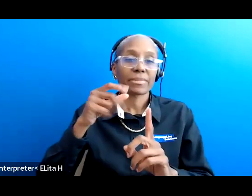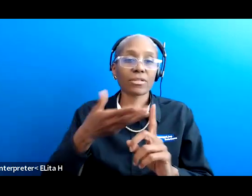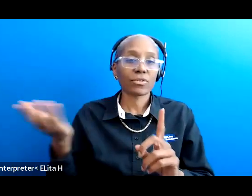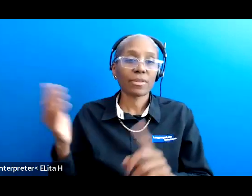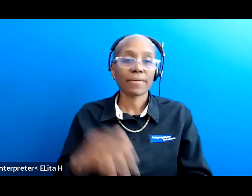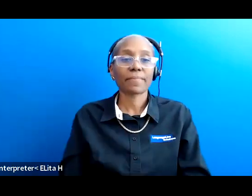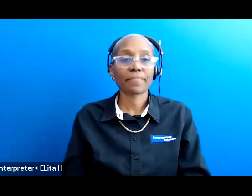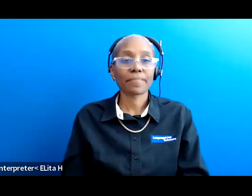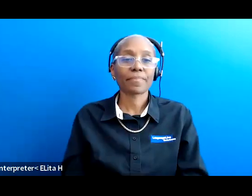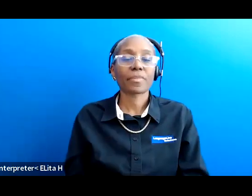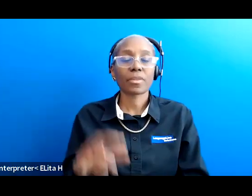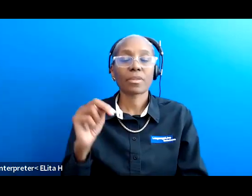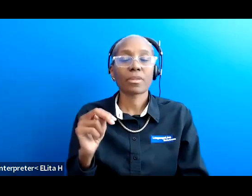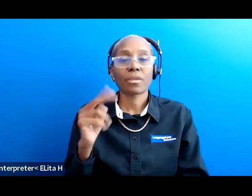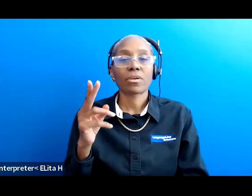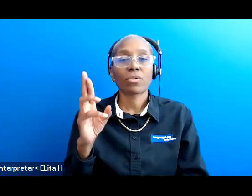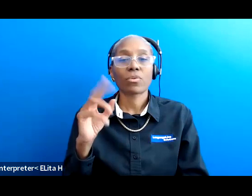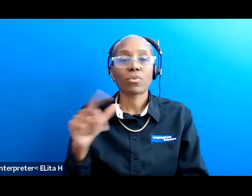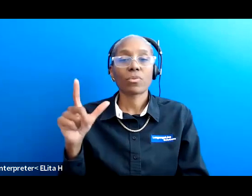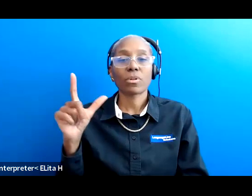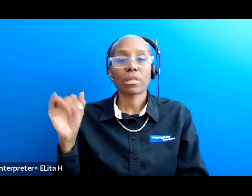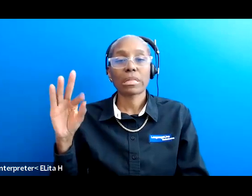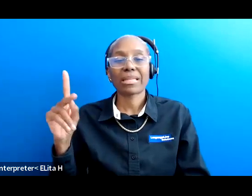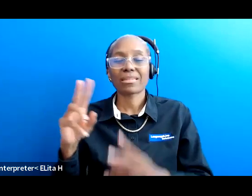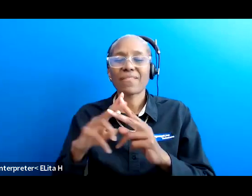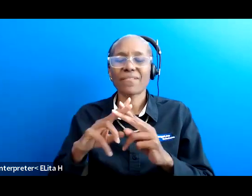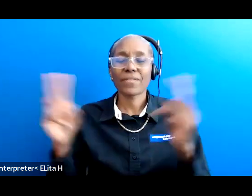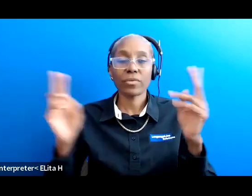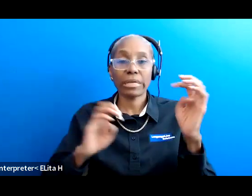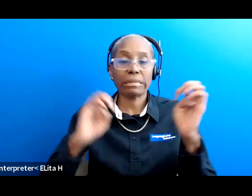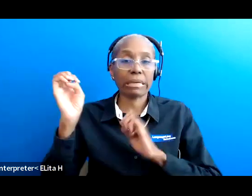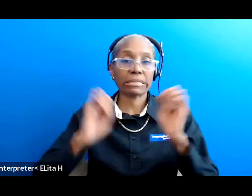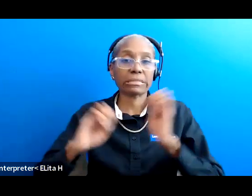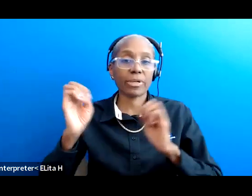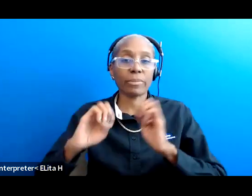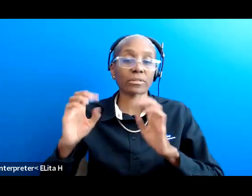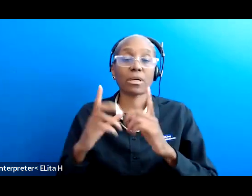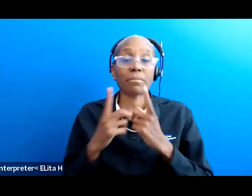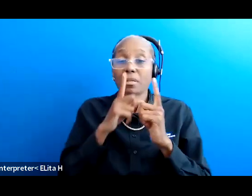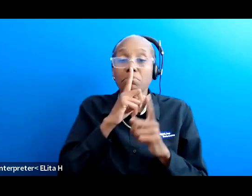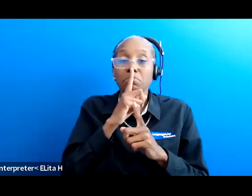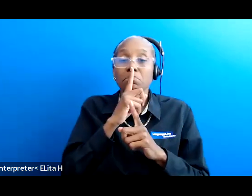Neuralink is very experimental at this time. I'm not saying anything derogatory about it.